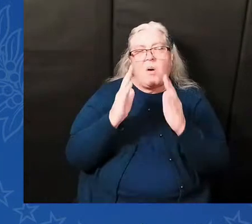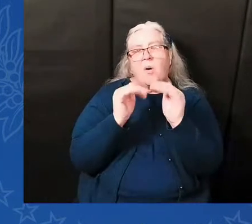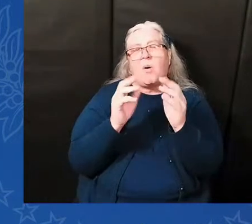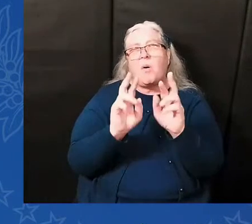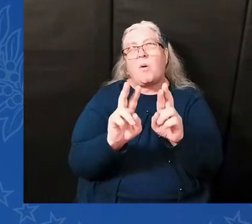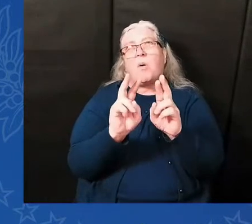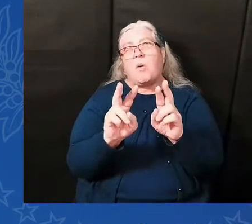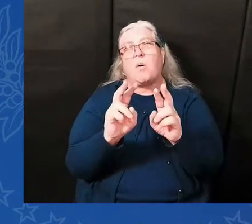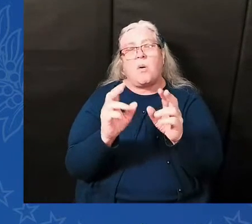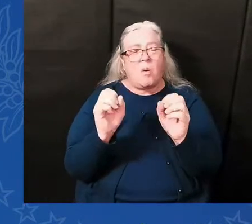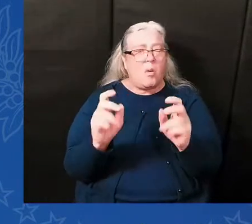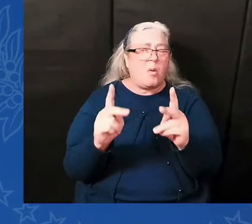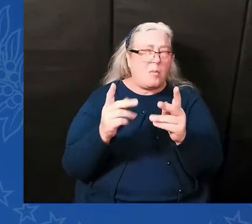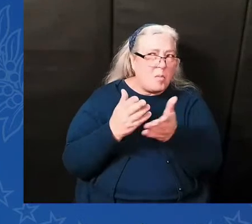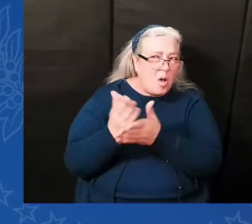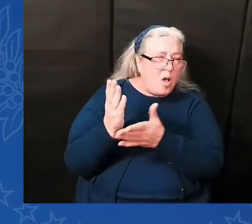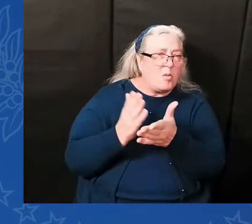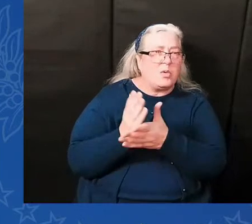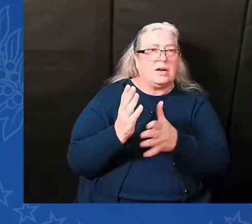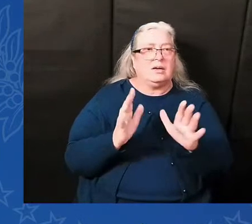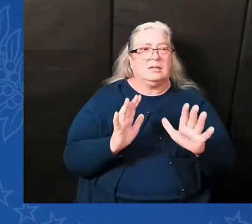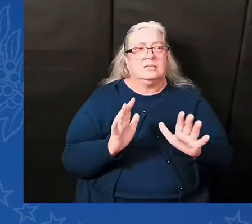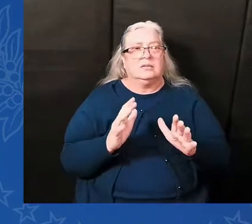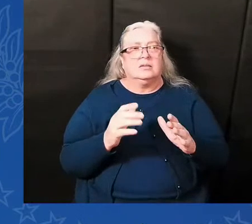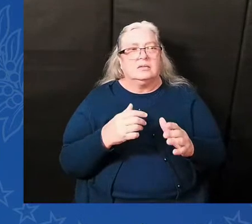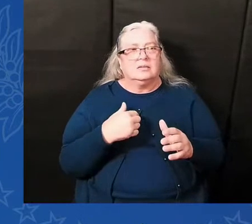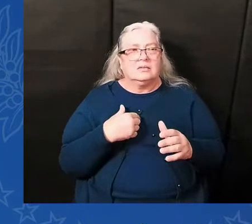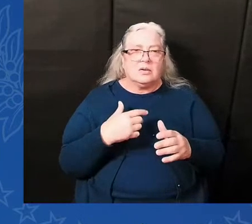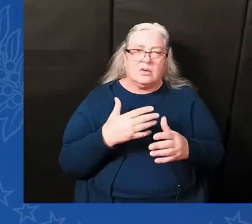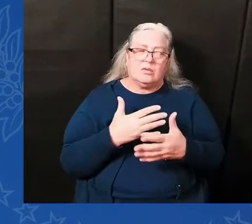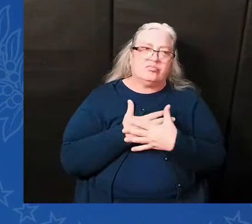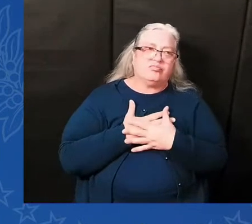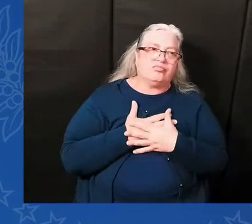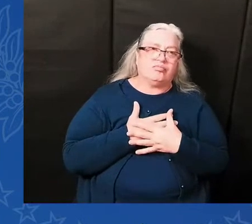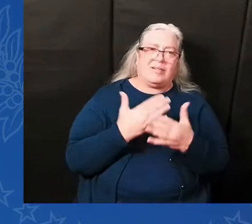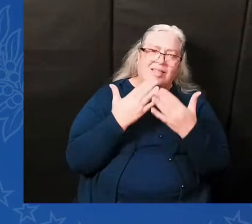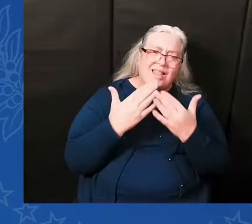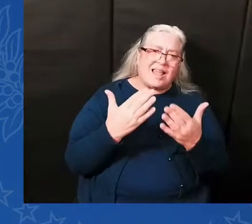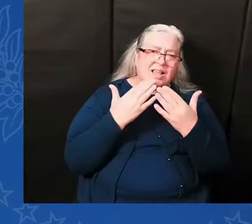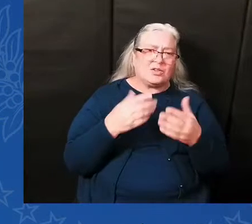And thank you for all the heroes you represent -- on alert, on call --